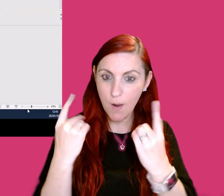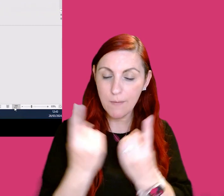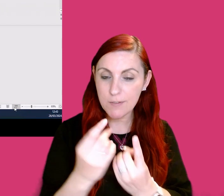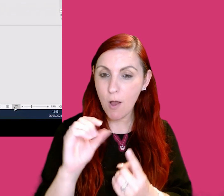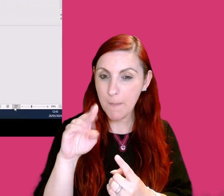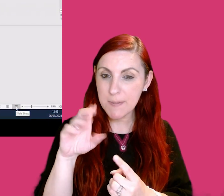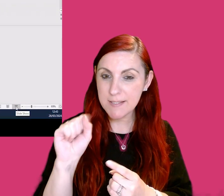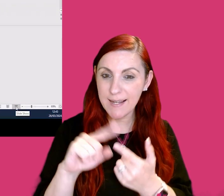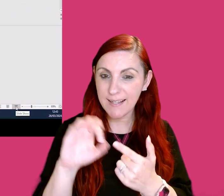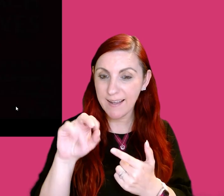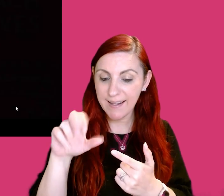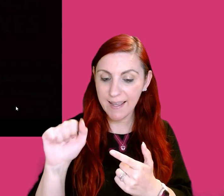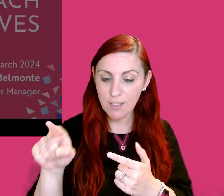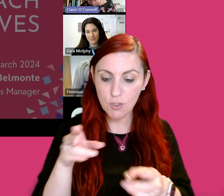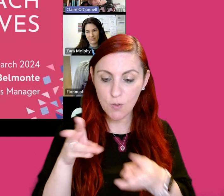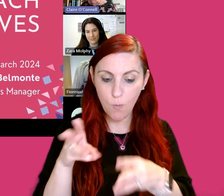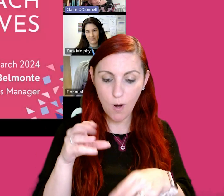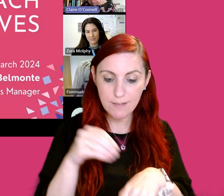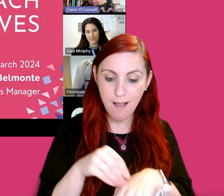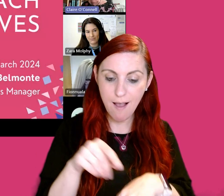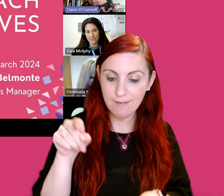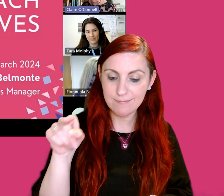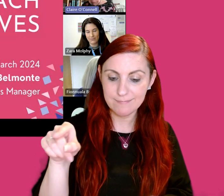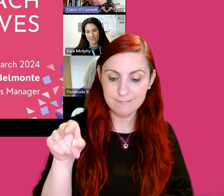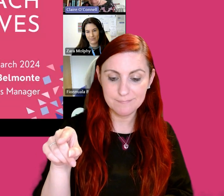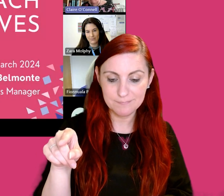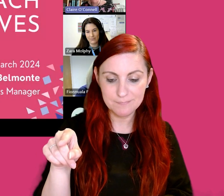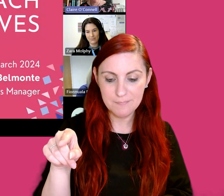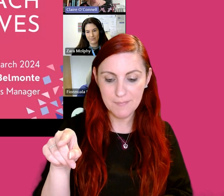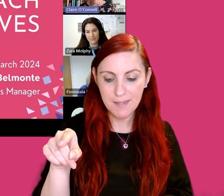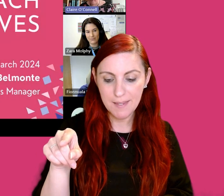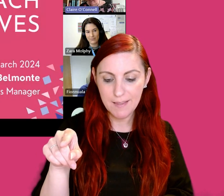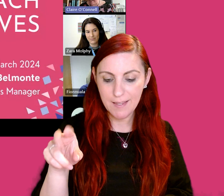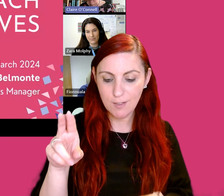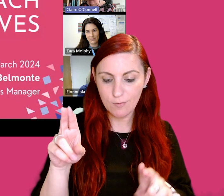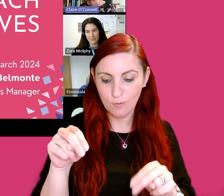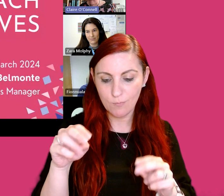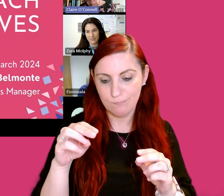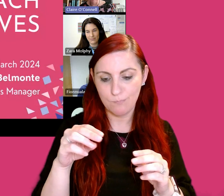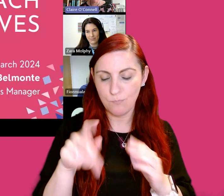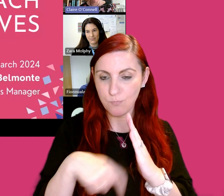worked on The Breakfast Club comic uh which is an ingenious graphic novel project making diabetes